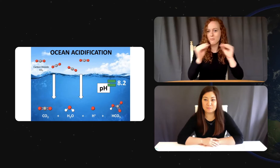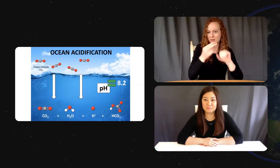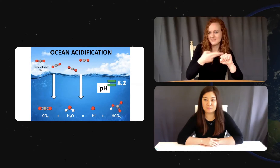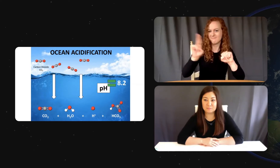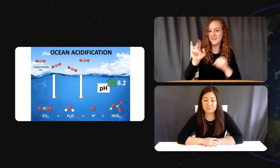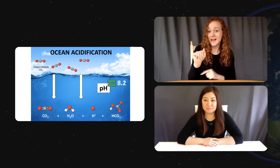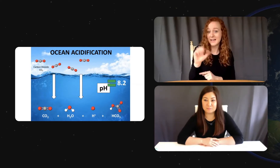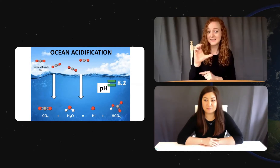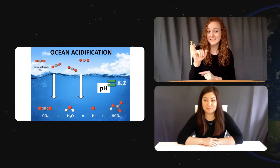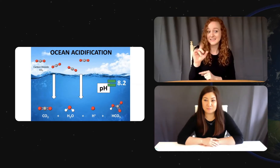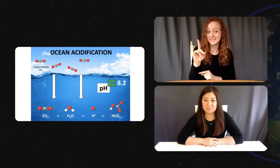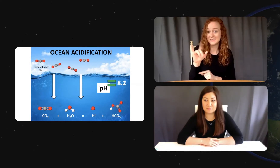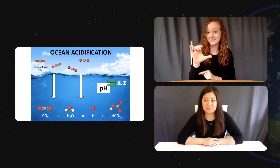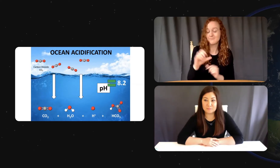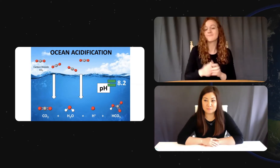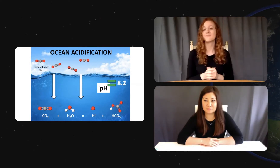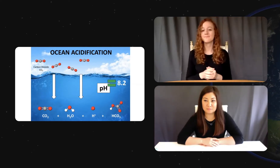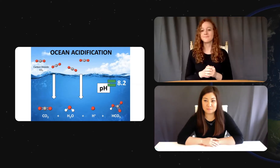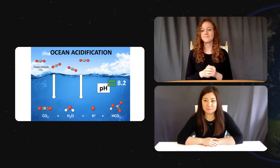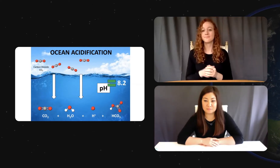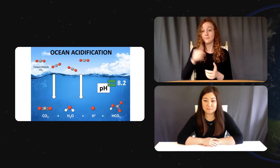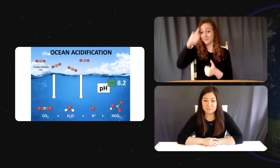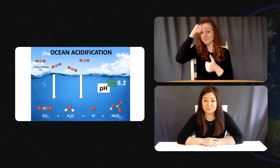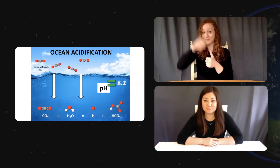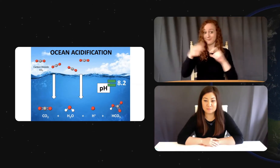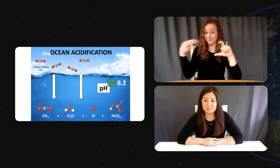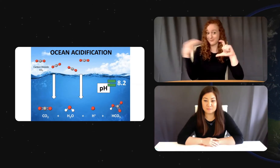That causes the ocean to become more acidic.